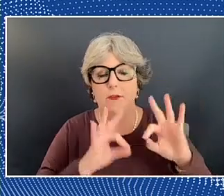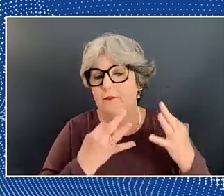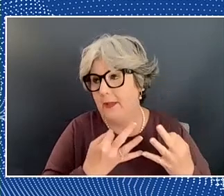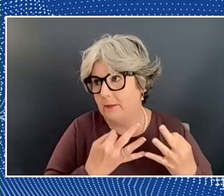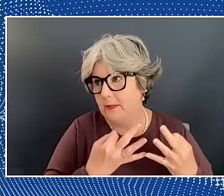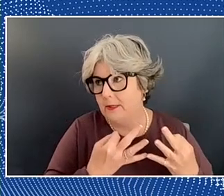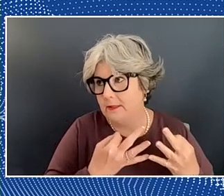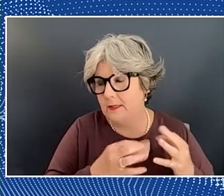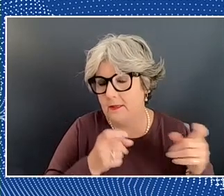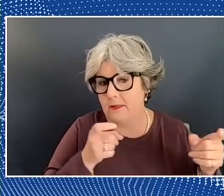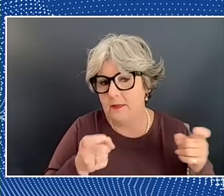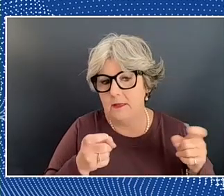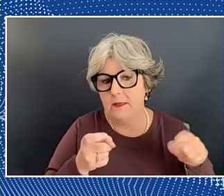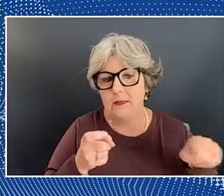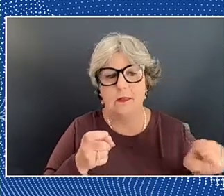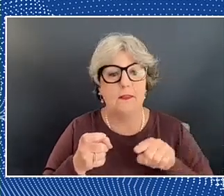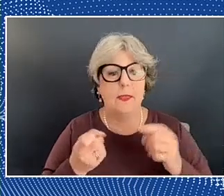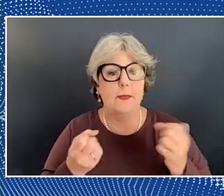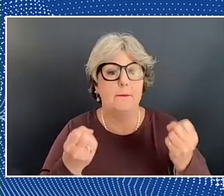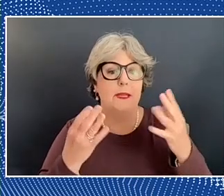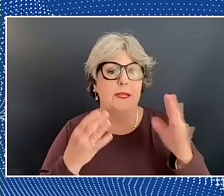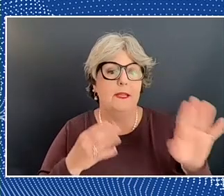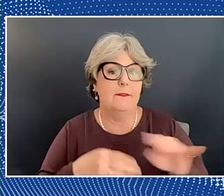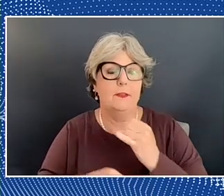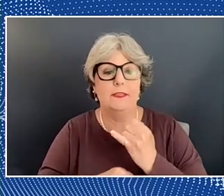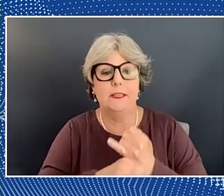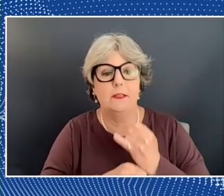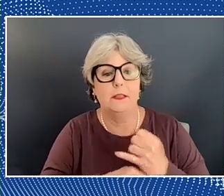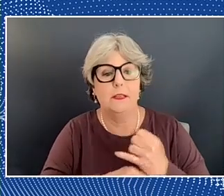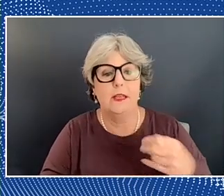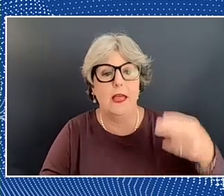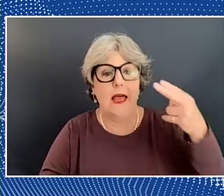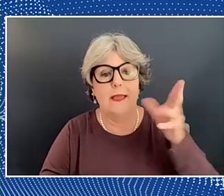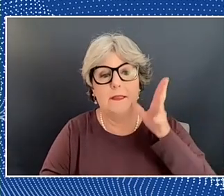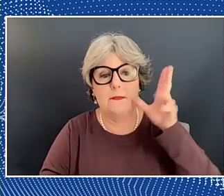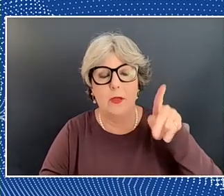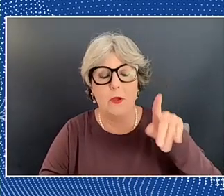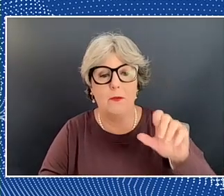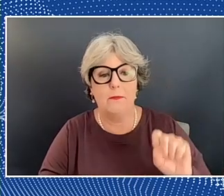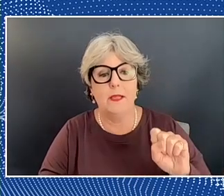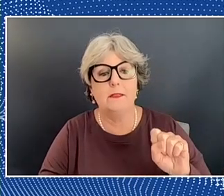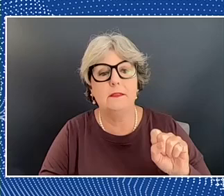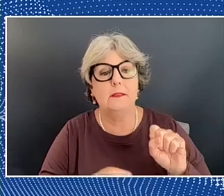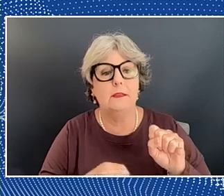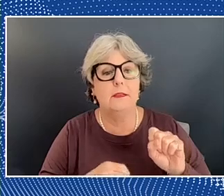comprise many of the institutions with the highest Parent PLUS default rates. Under the Department's plan, and outsized